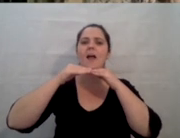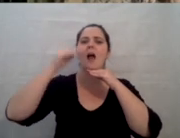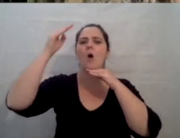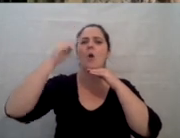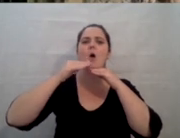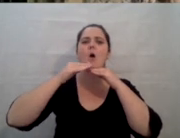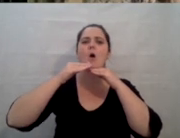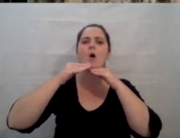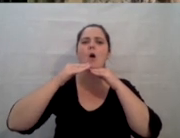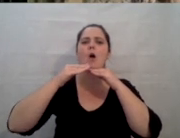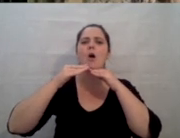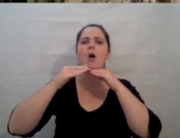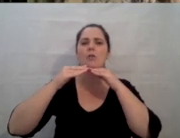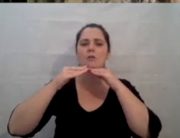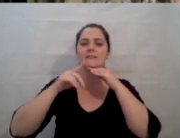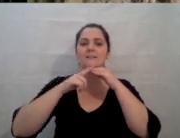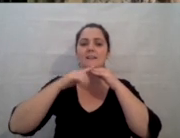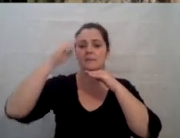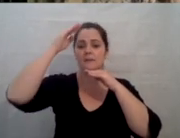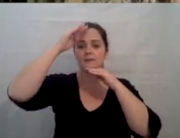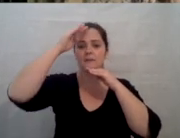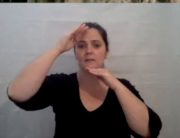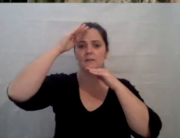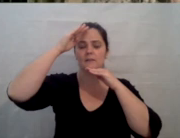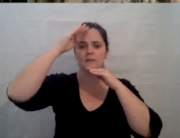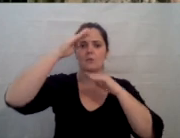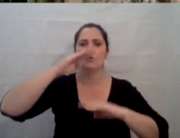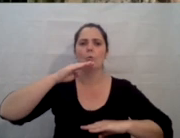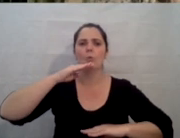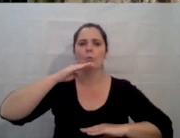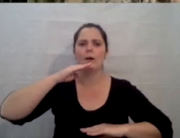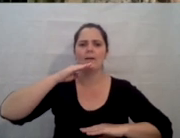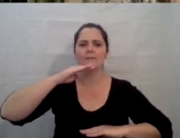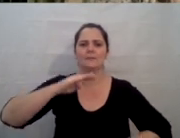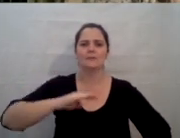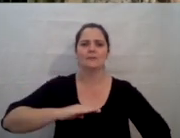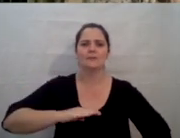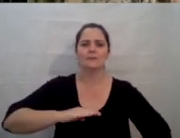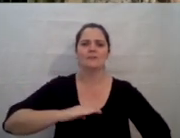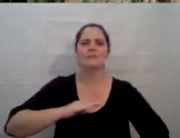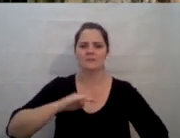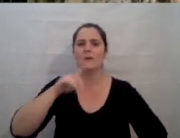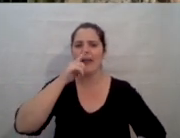You can then say ‘Okay what is the length of his body? It's one head, two heads, three heads, four heads…’